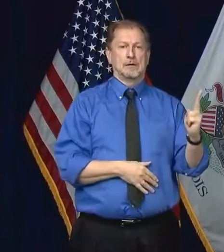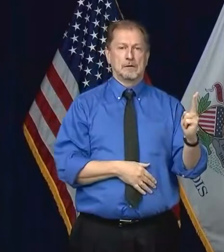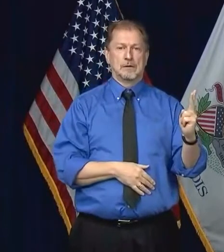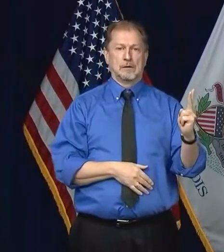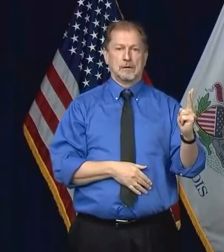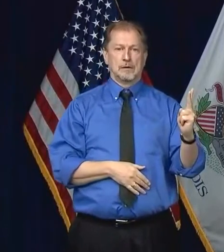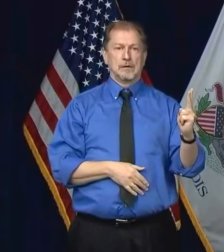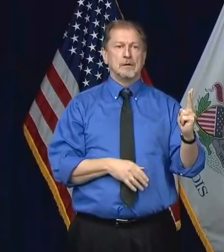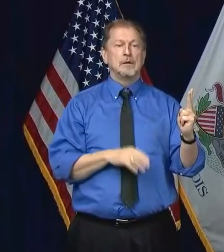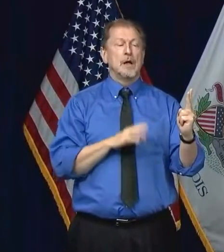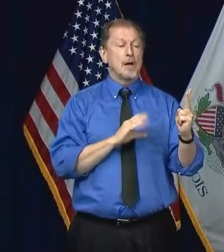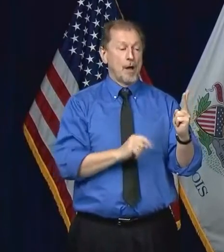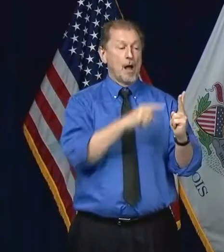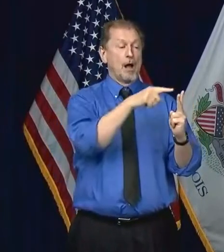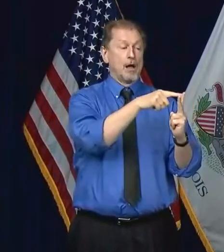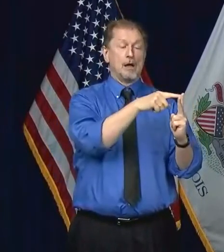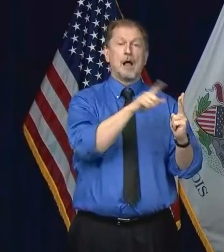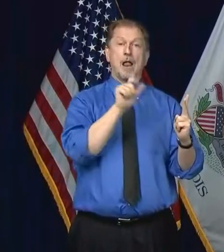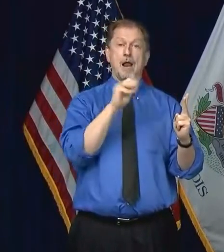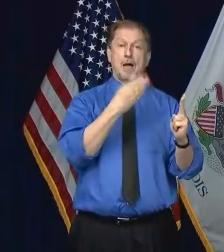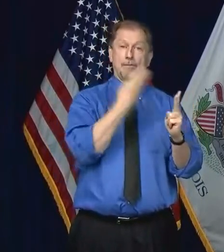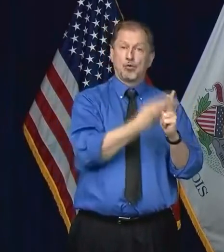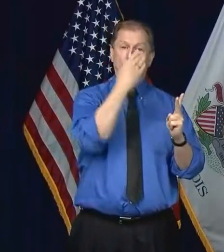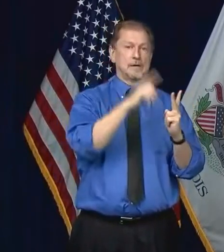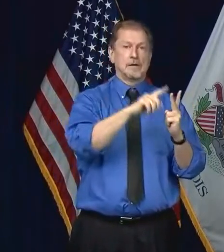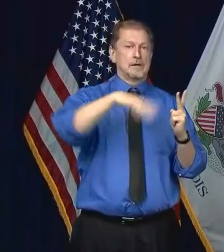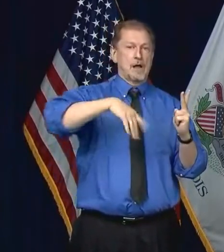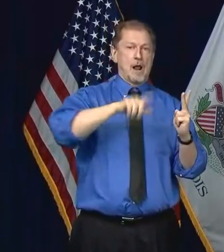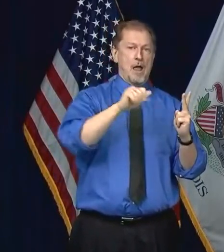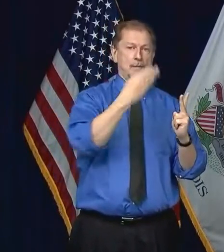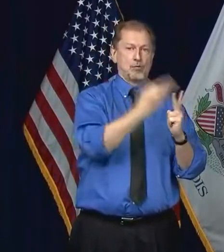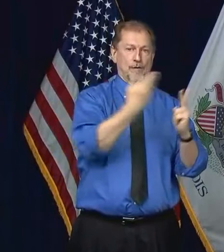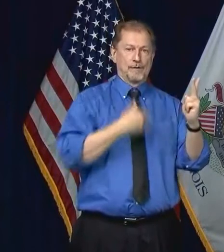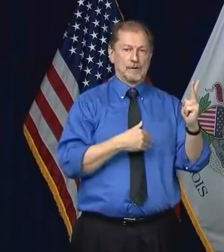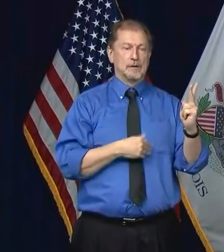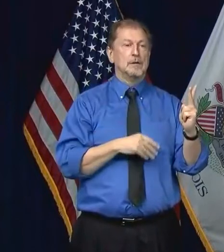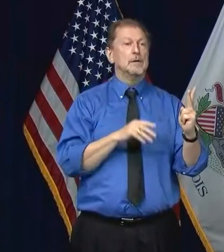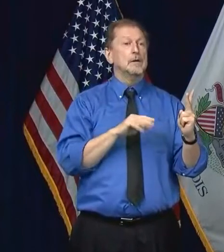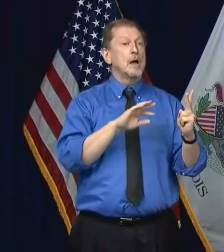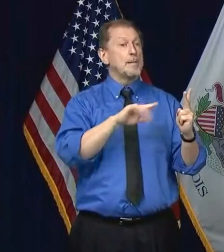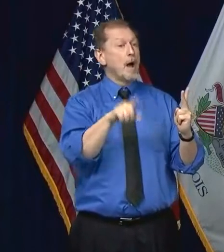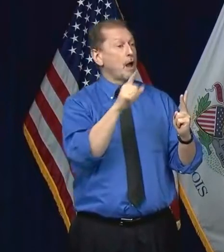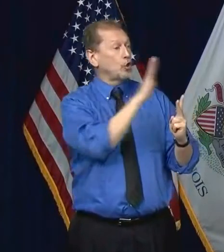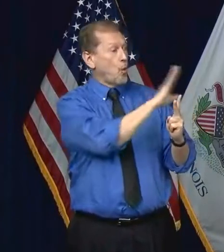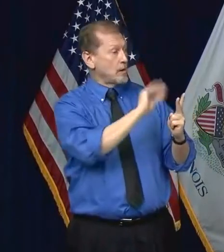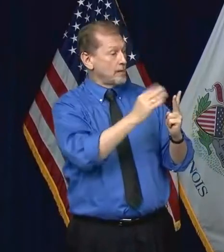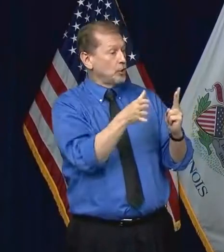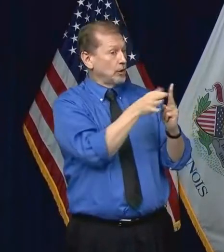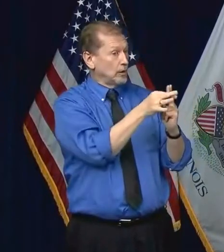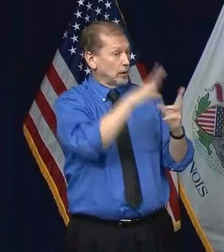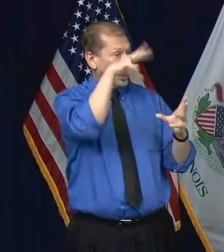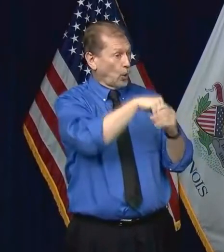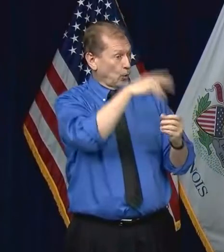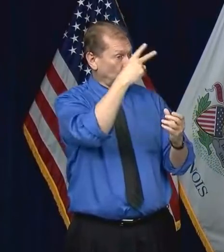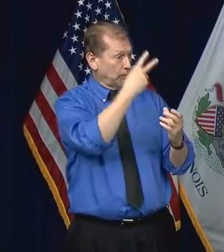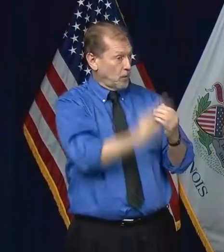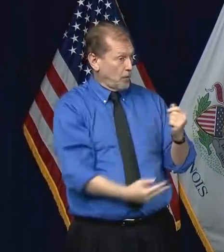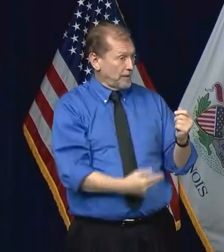would never have been a lab a laboratory confirmation. Does that answer your question? question